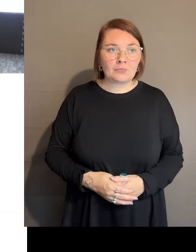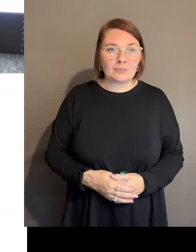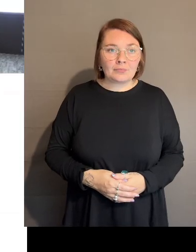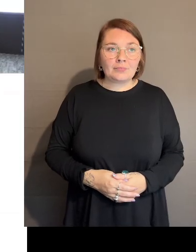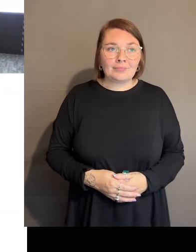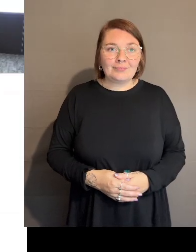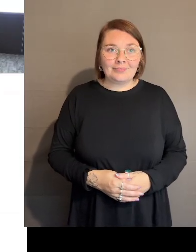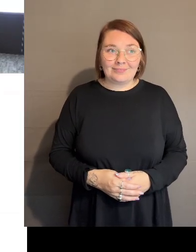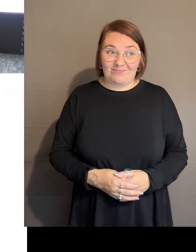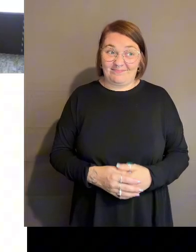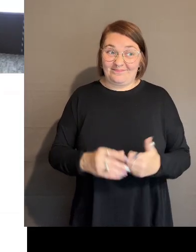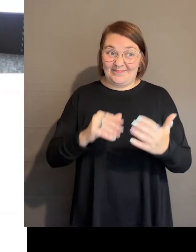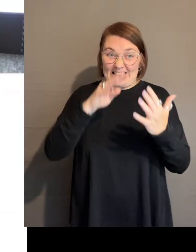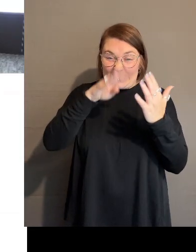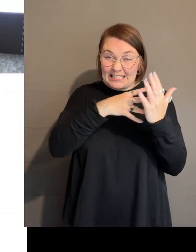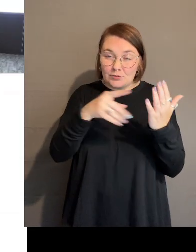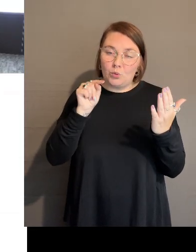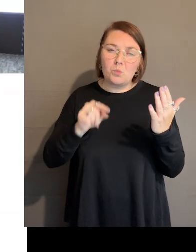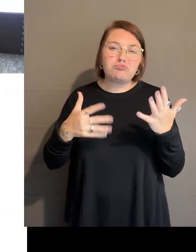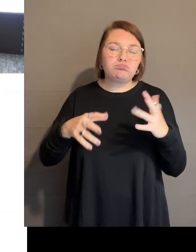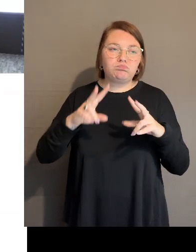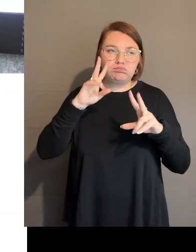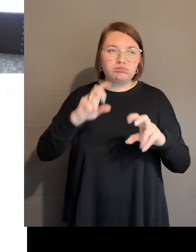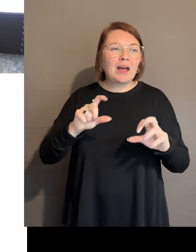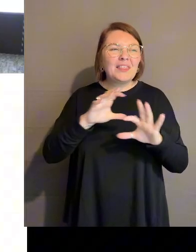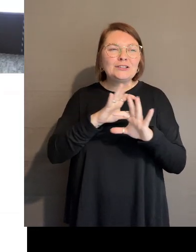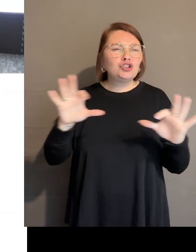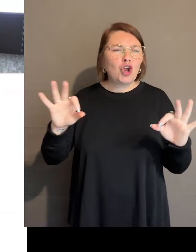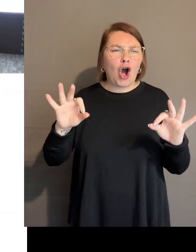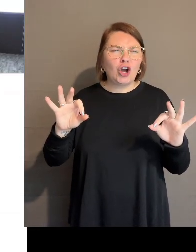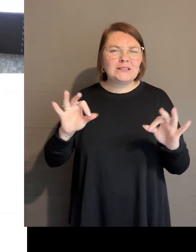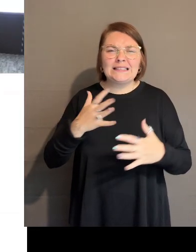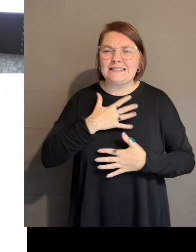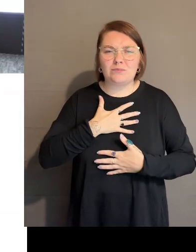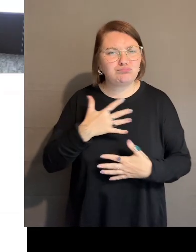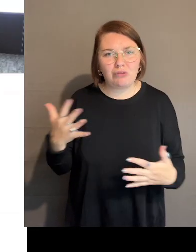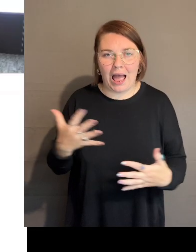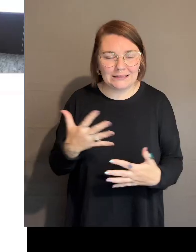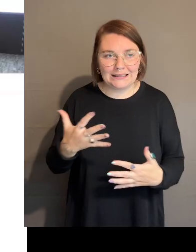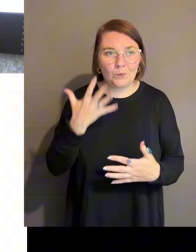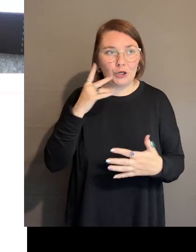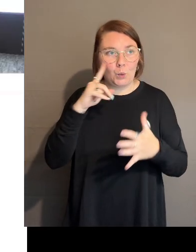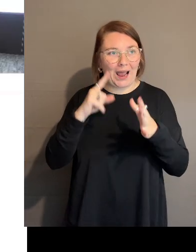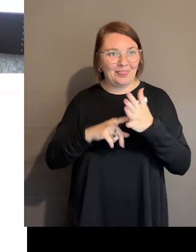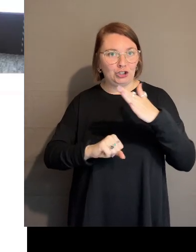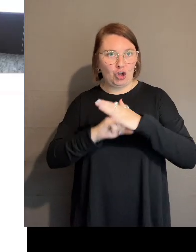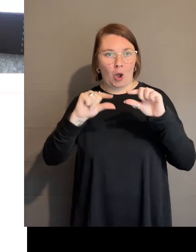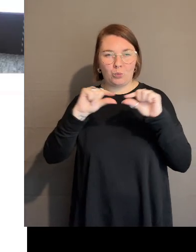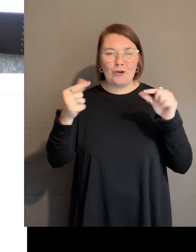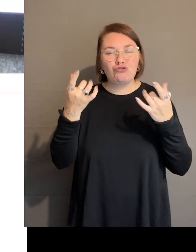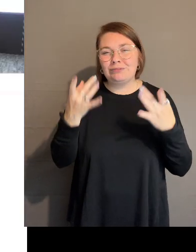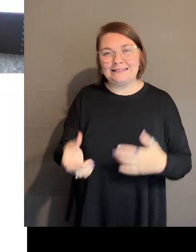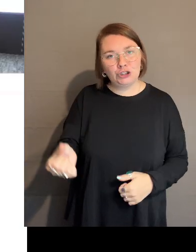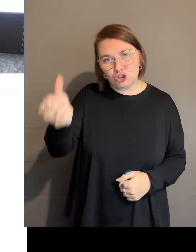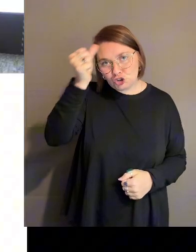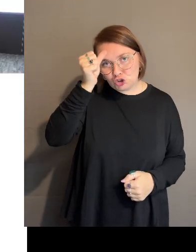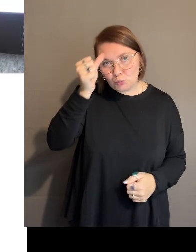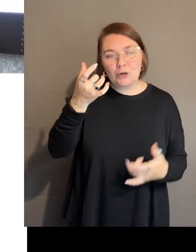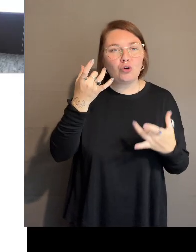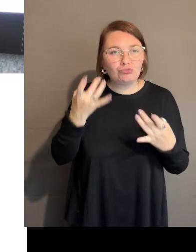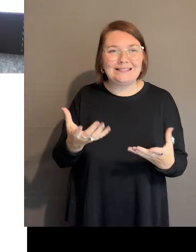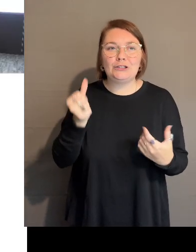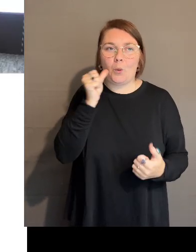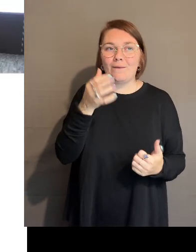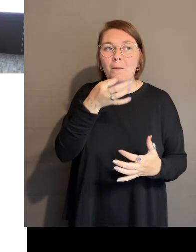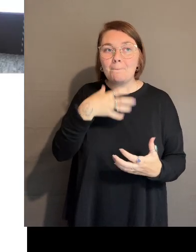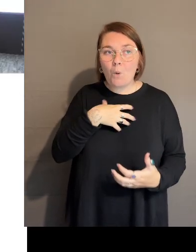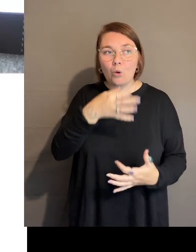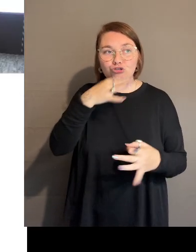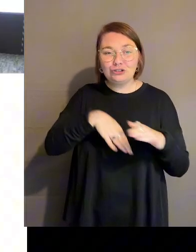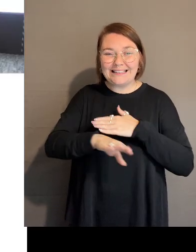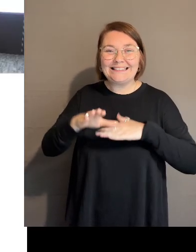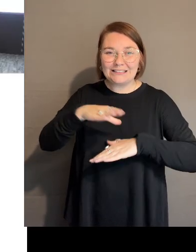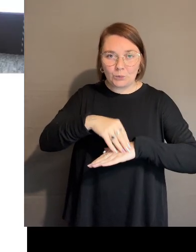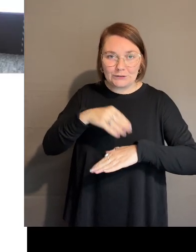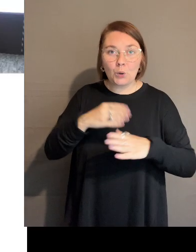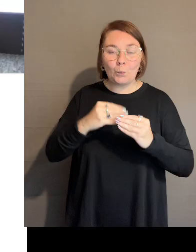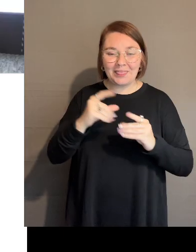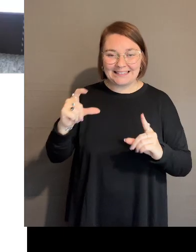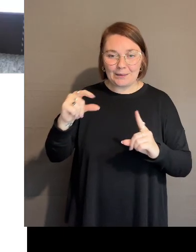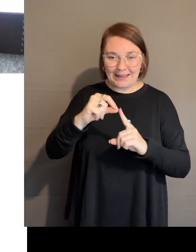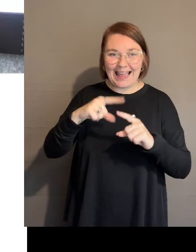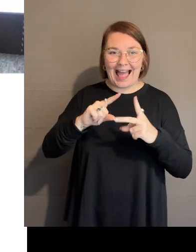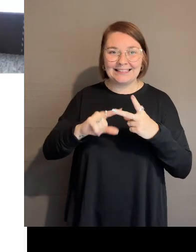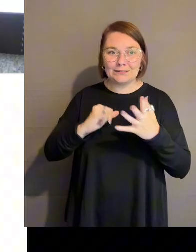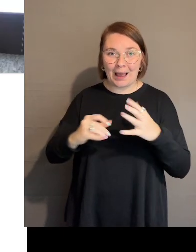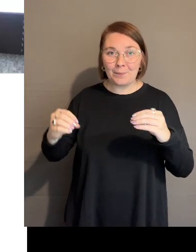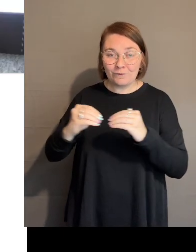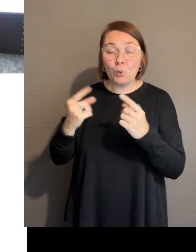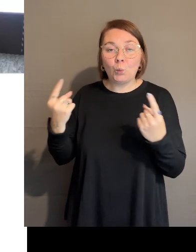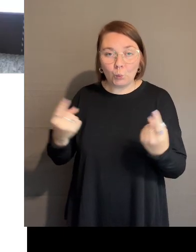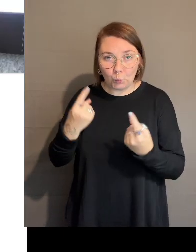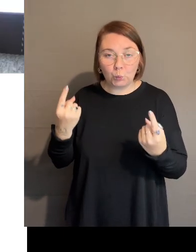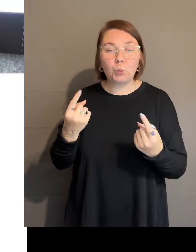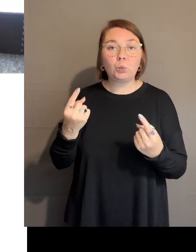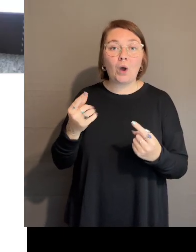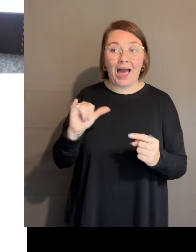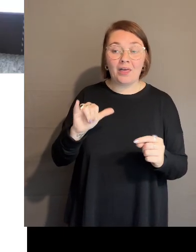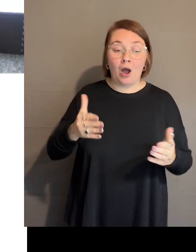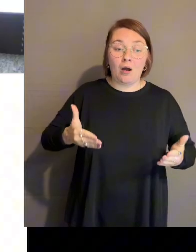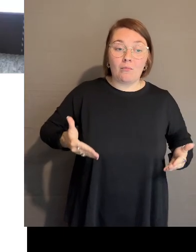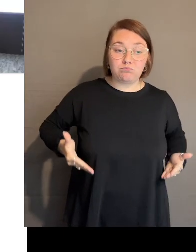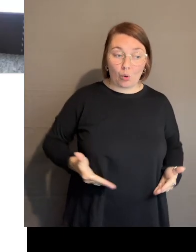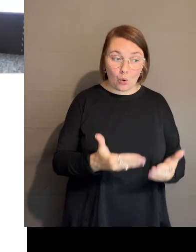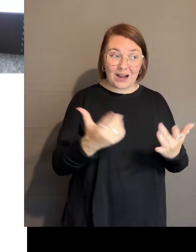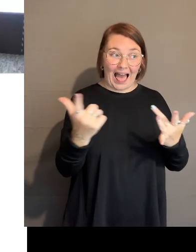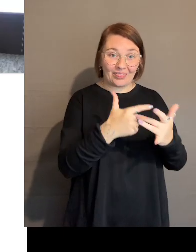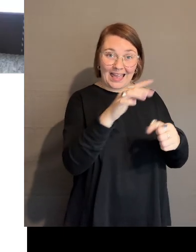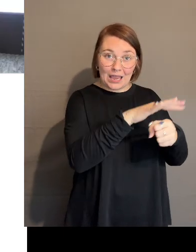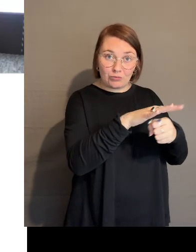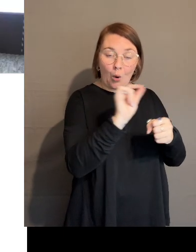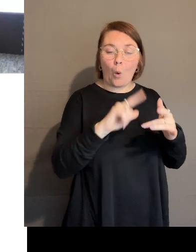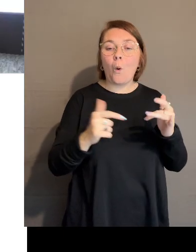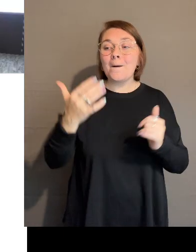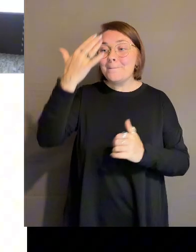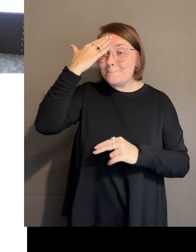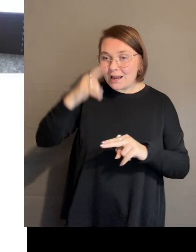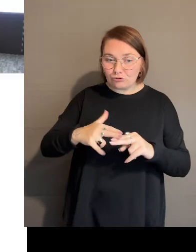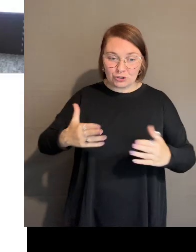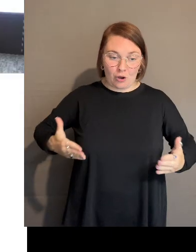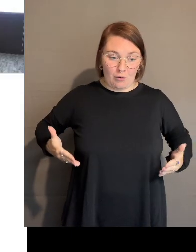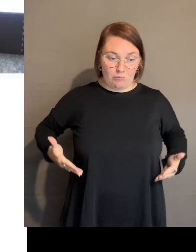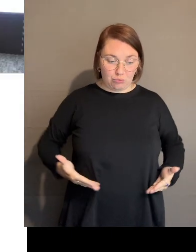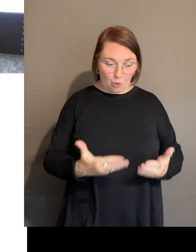And we'll get right into it. This here is not anything super surprising when you look at the top part. We already knew that we have more kids in Sweden with cerebral palsy and spina bifida who have… who are either born somewhere else, or have parents who are born abroad.